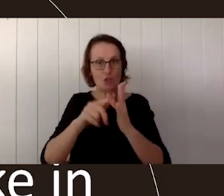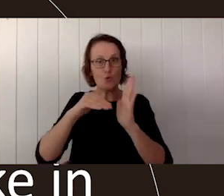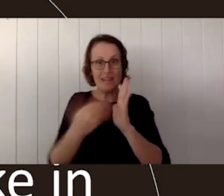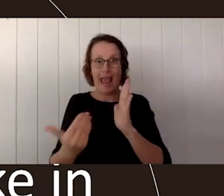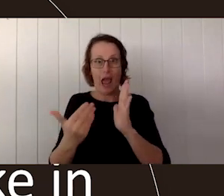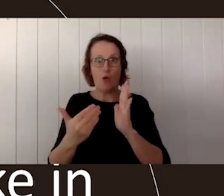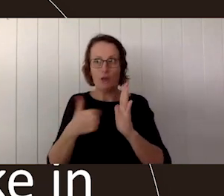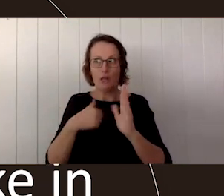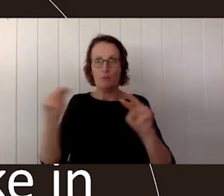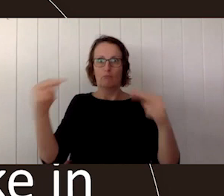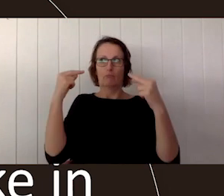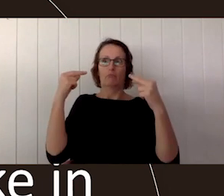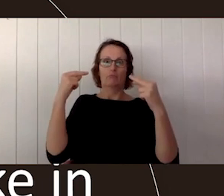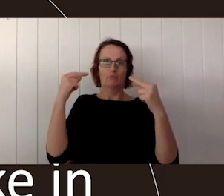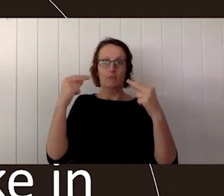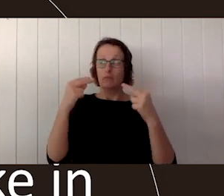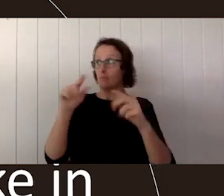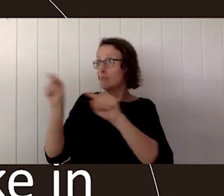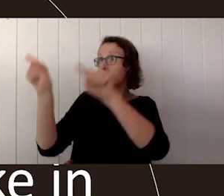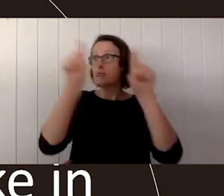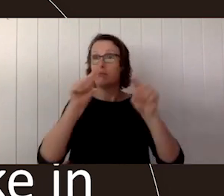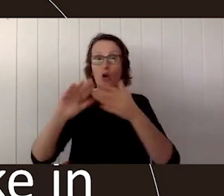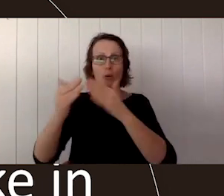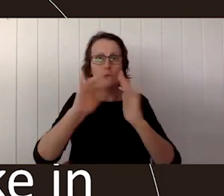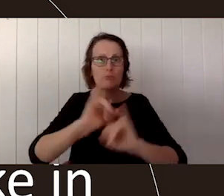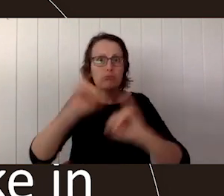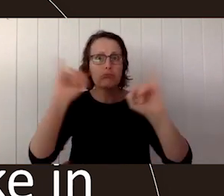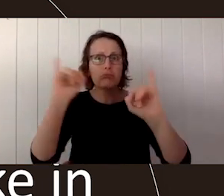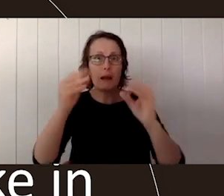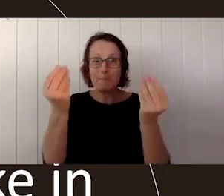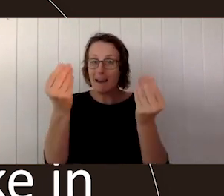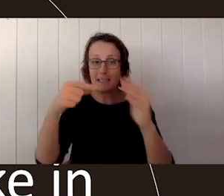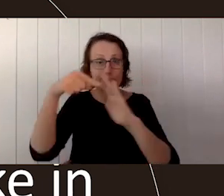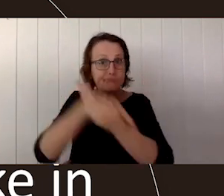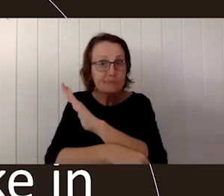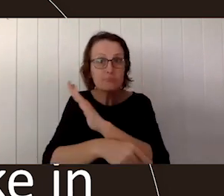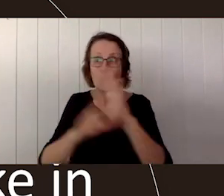in crisis. Our economy's in trouble. Our organisations don't look